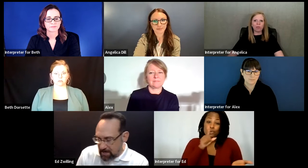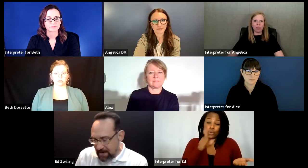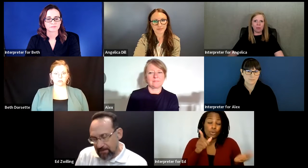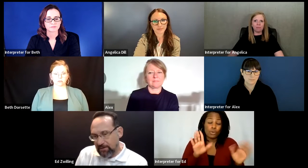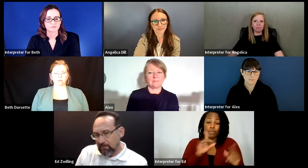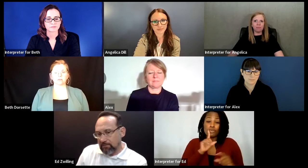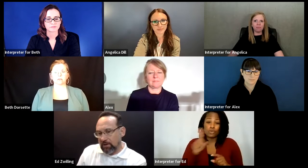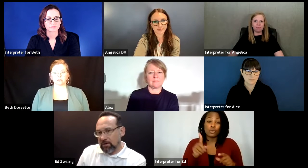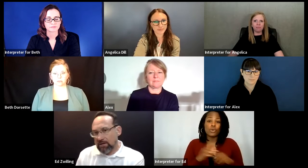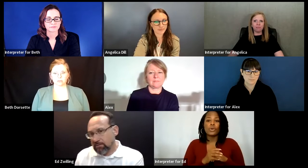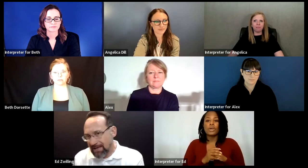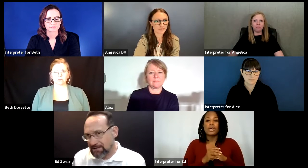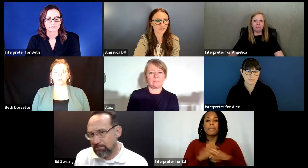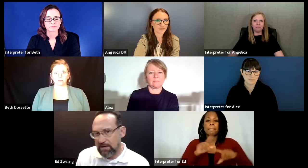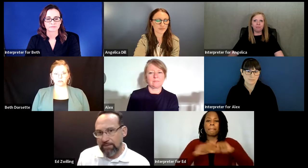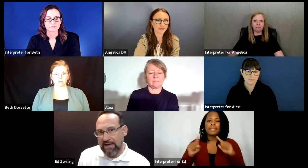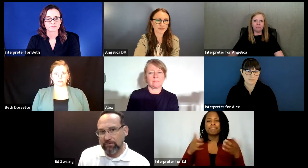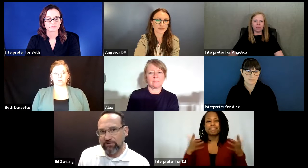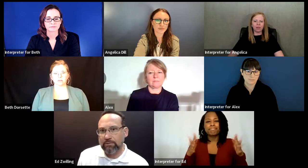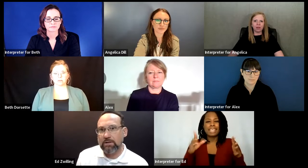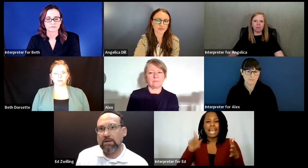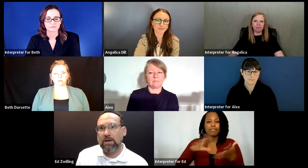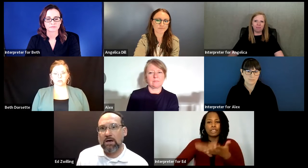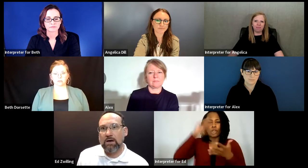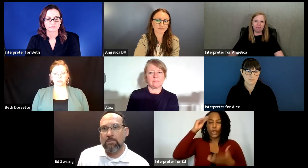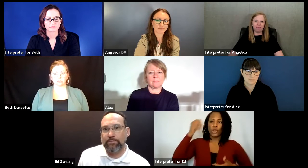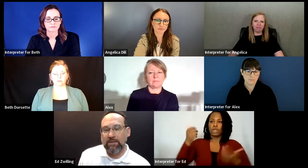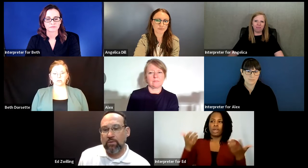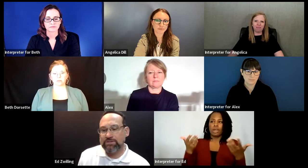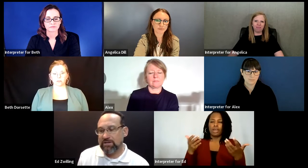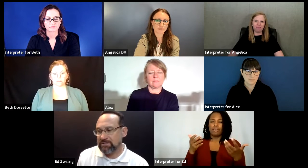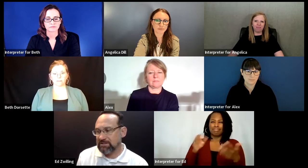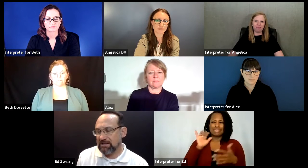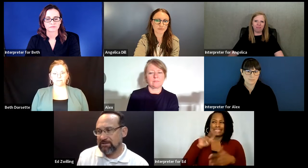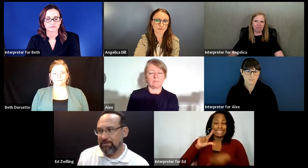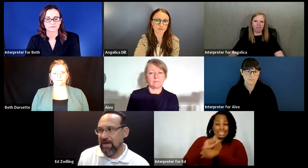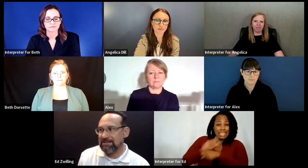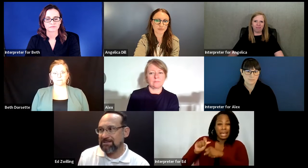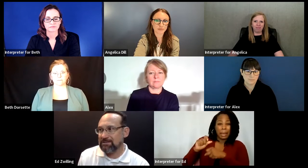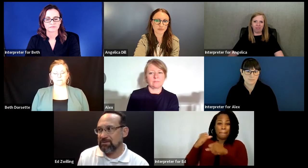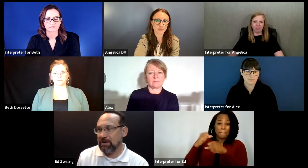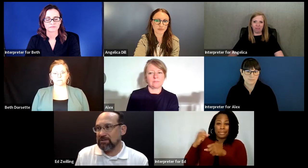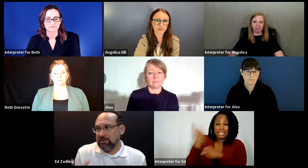But you kind of have to learn to I guess pick battle and the question is if that's the situation